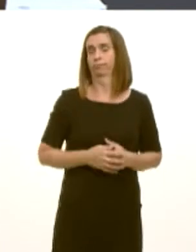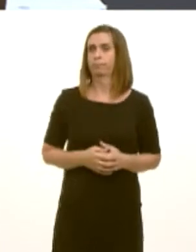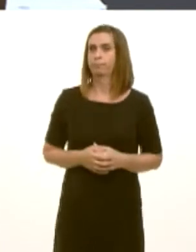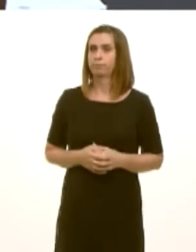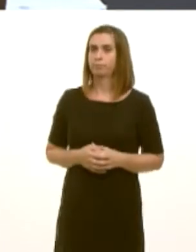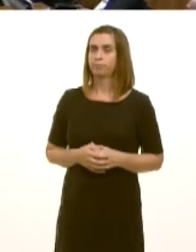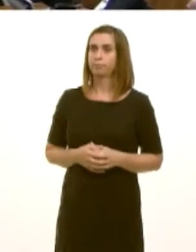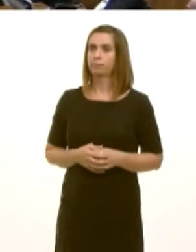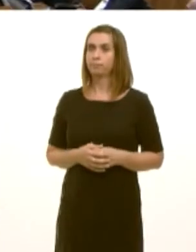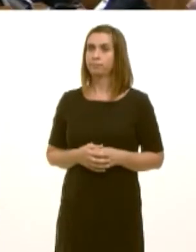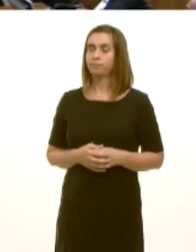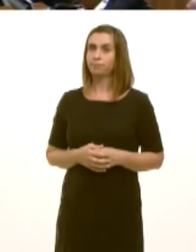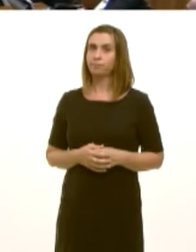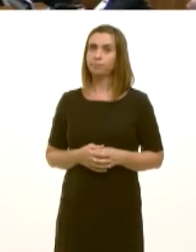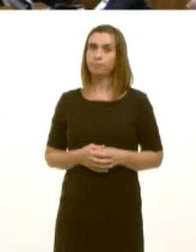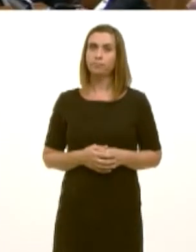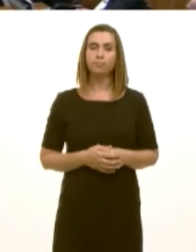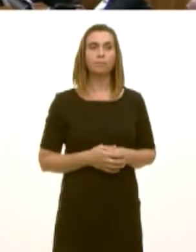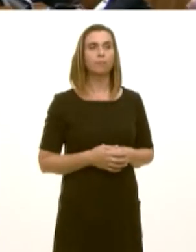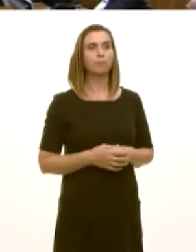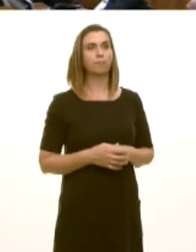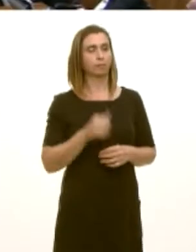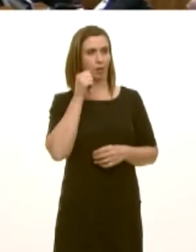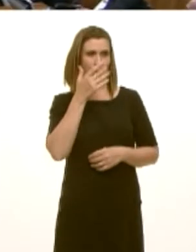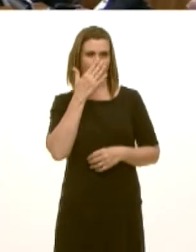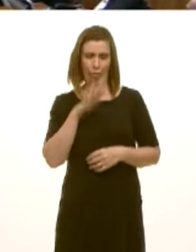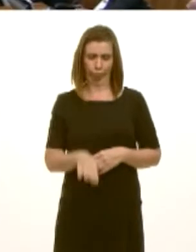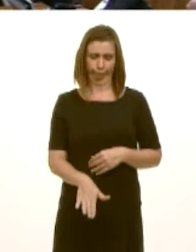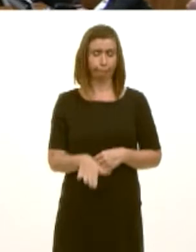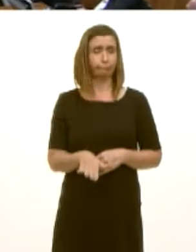Darren Millar: First Minister, the early years, of course, are a crucial part of a childís